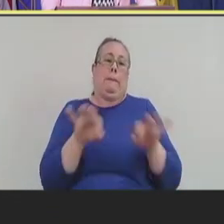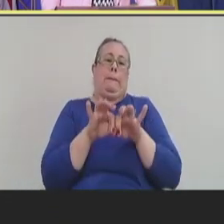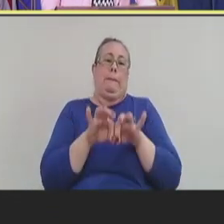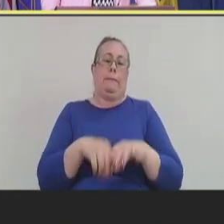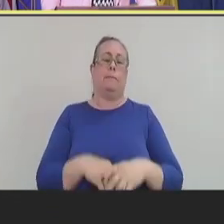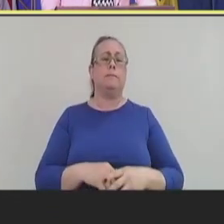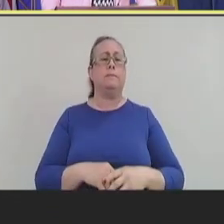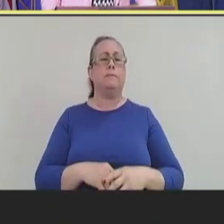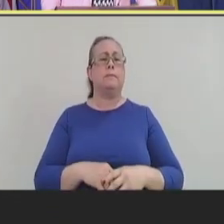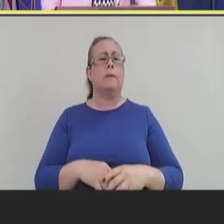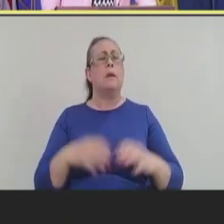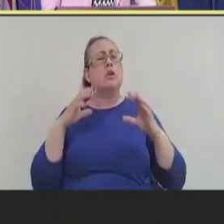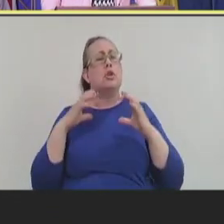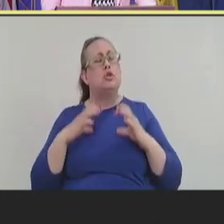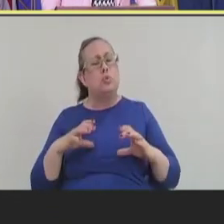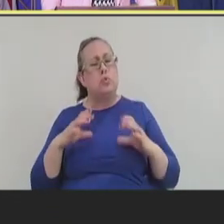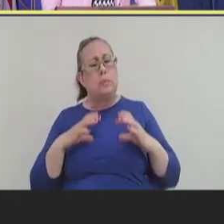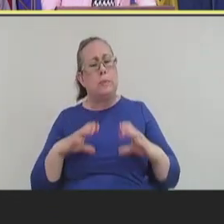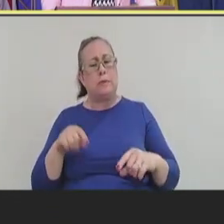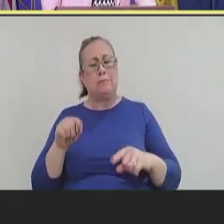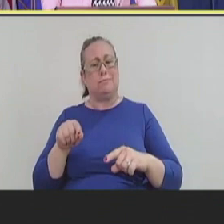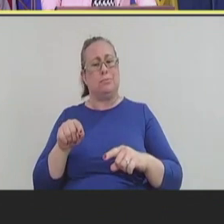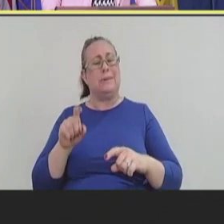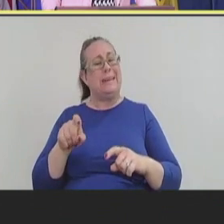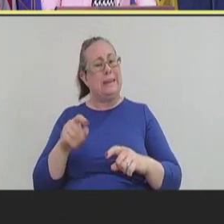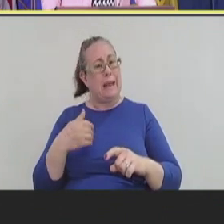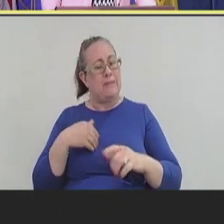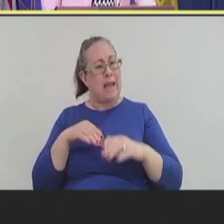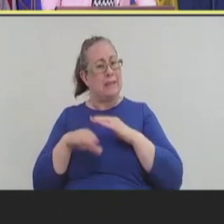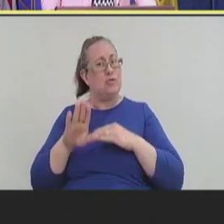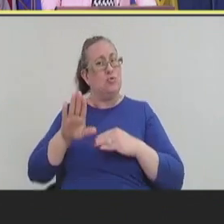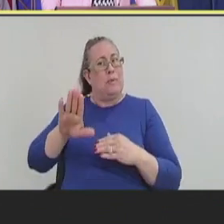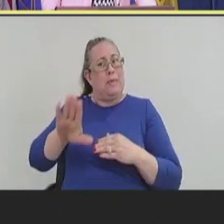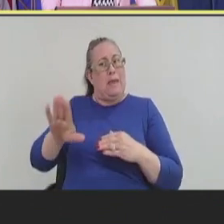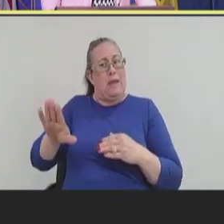or individuals need to have access to their records. It is so important that individuals